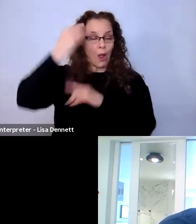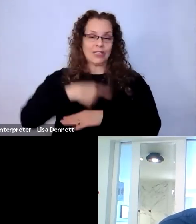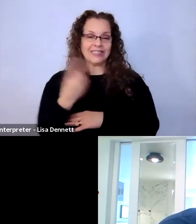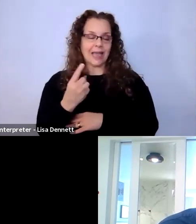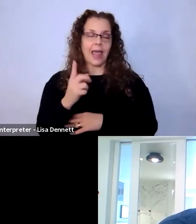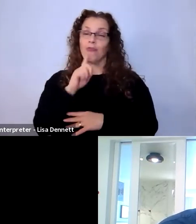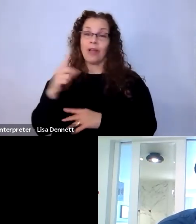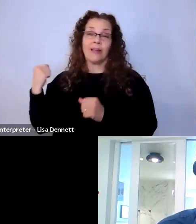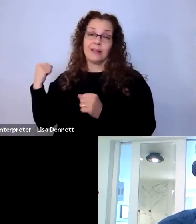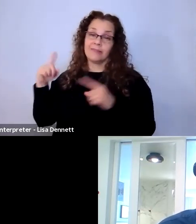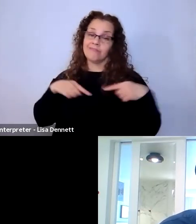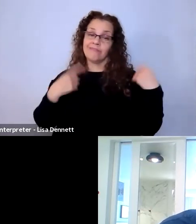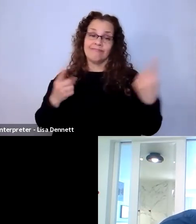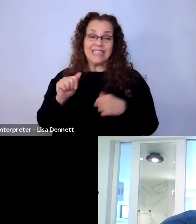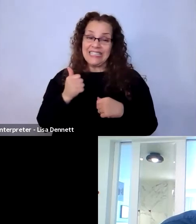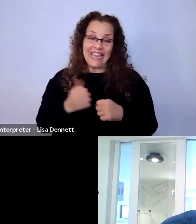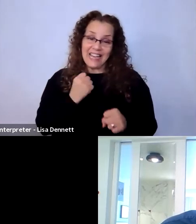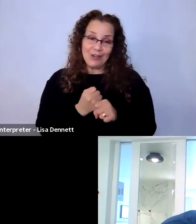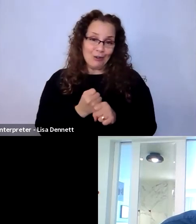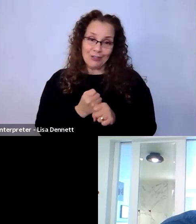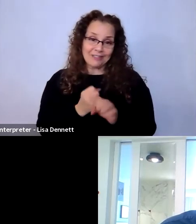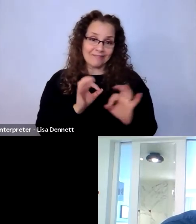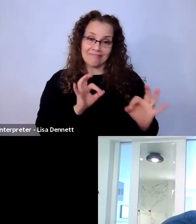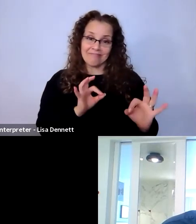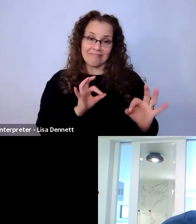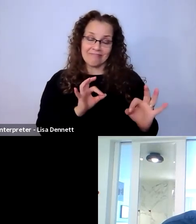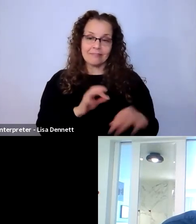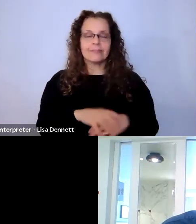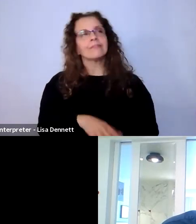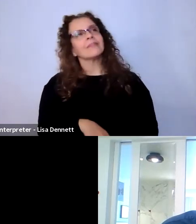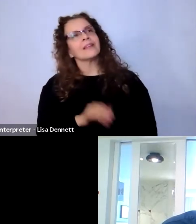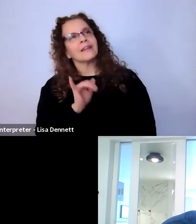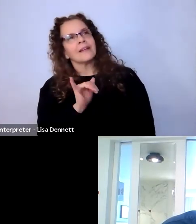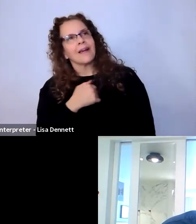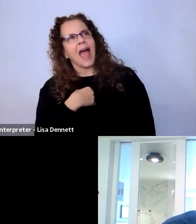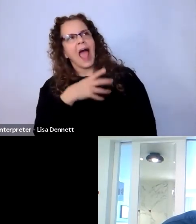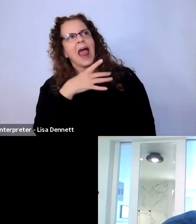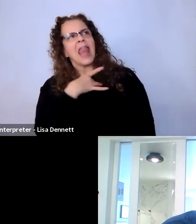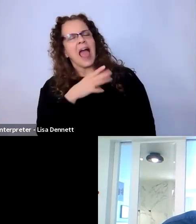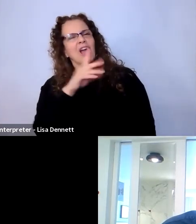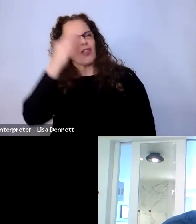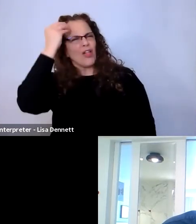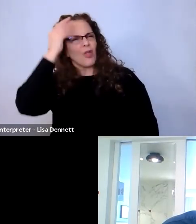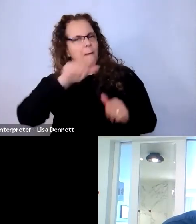that's gonna be my answer. Joe Devon: yeah I love the thought behind it, I would just say that